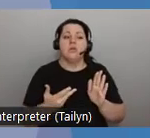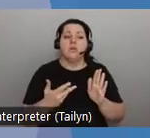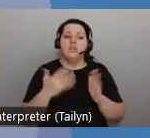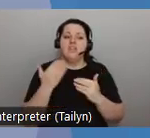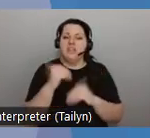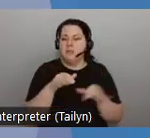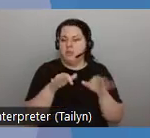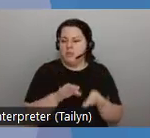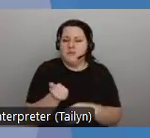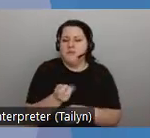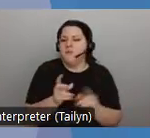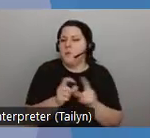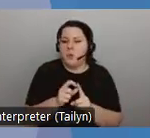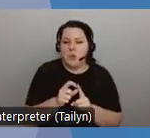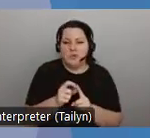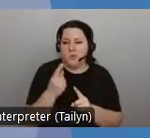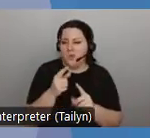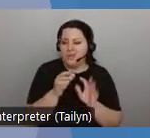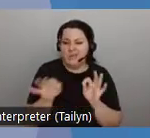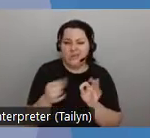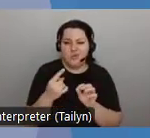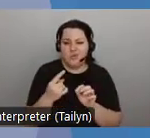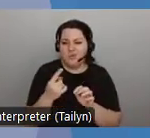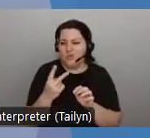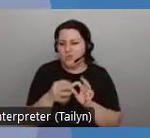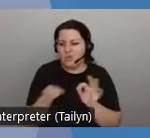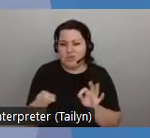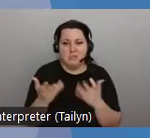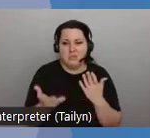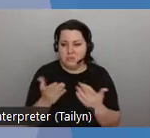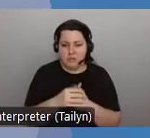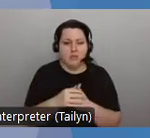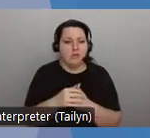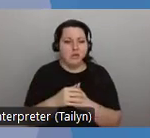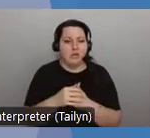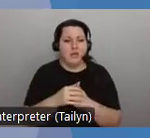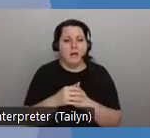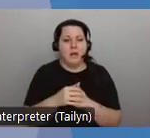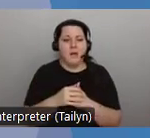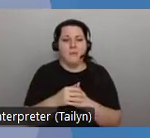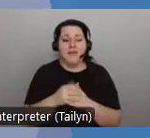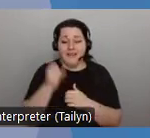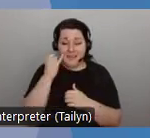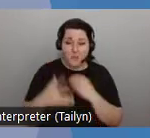interpretation. Your goal is to tell the user what is the image conveying.